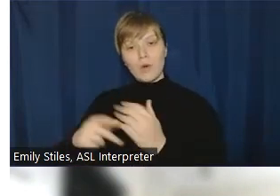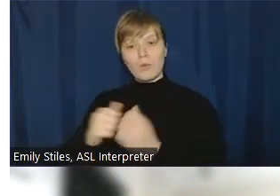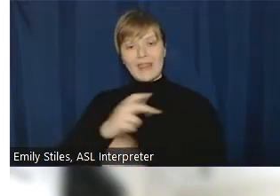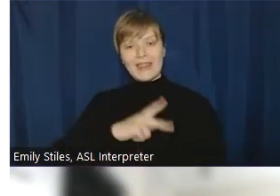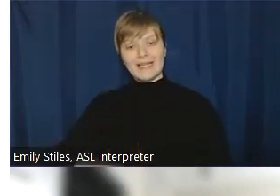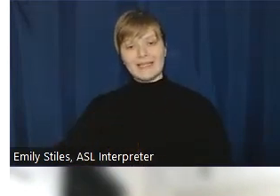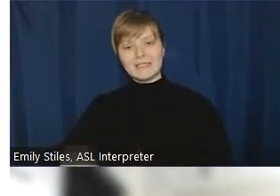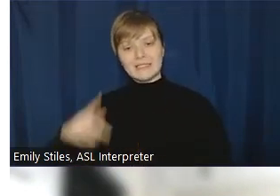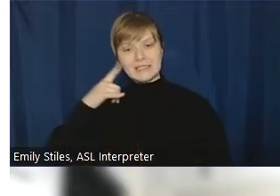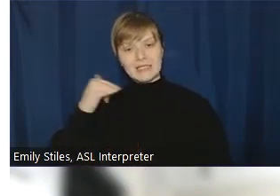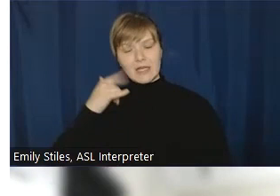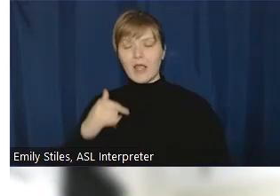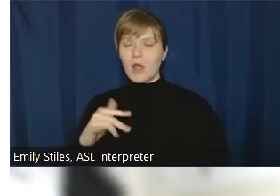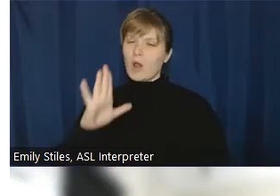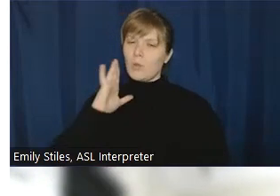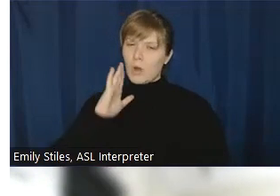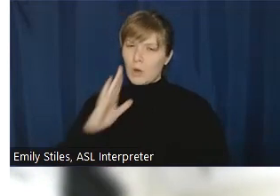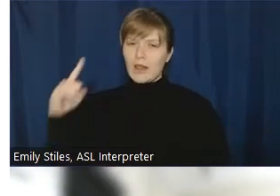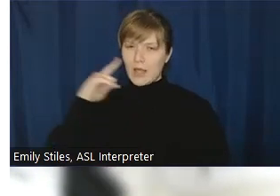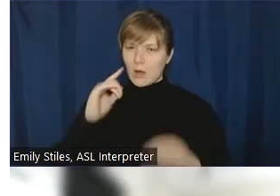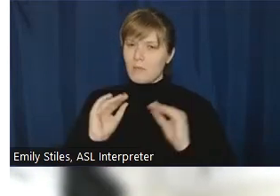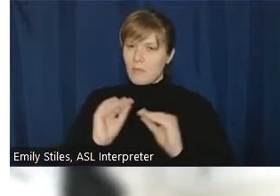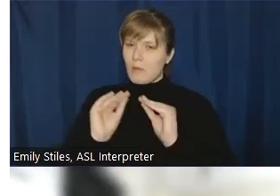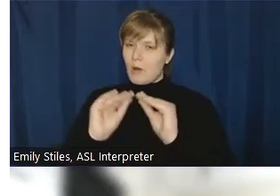to support community living and how coordination with community partners,